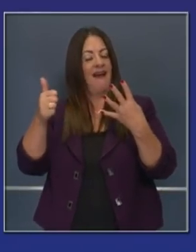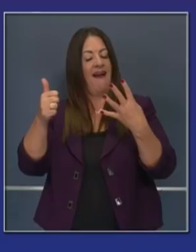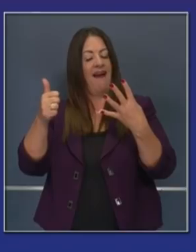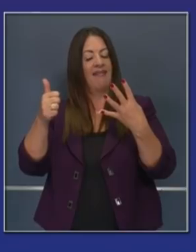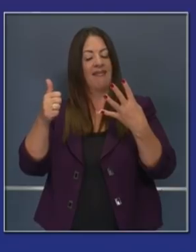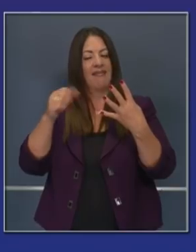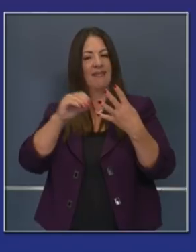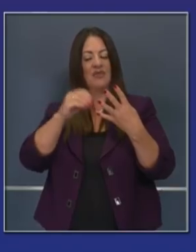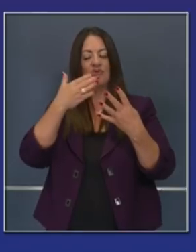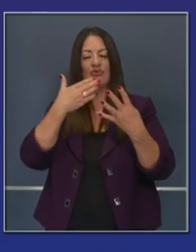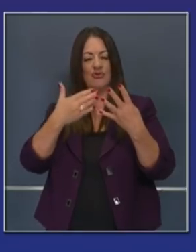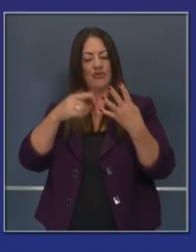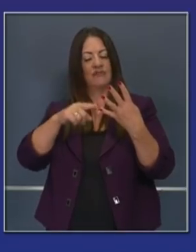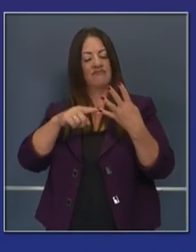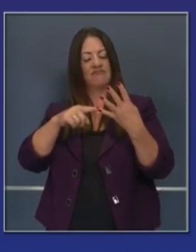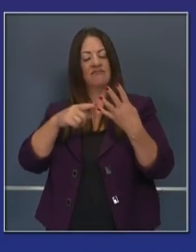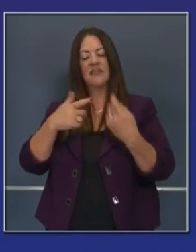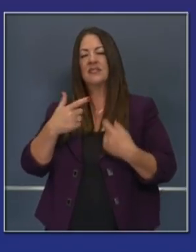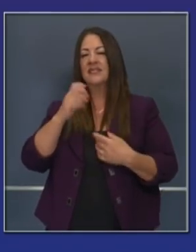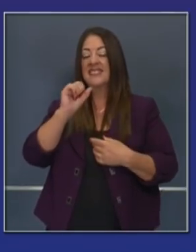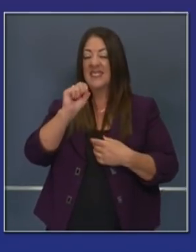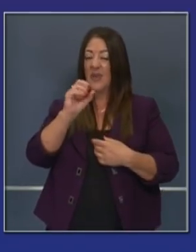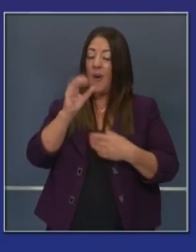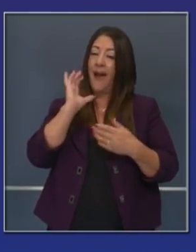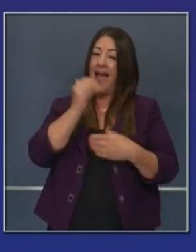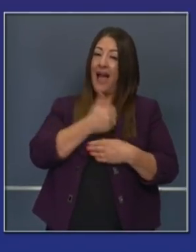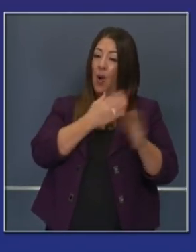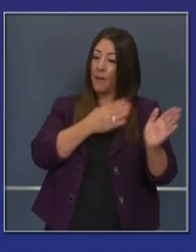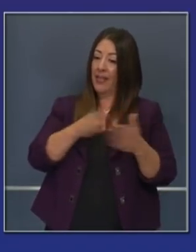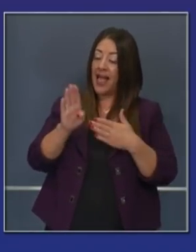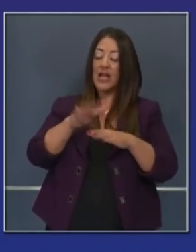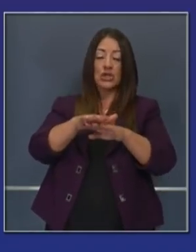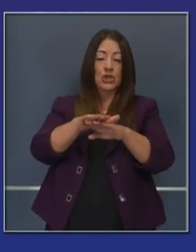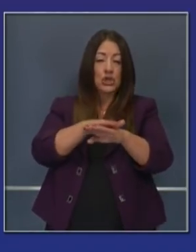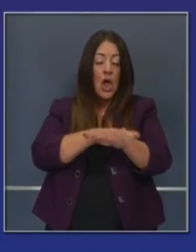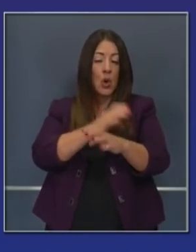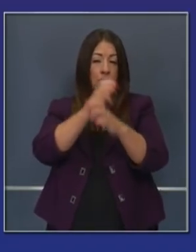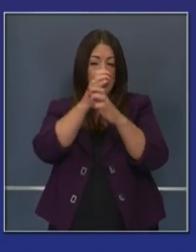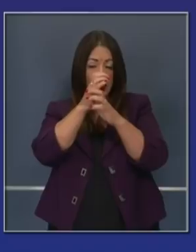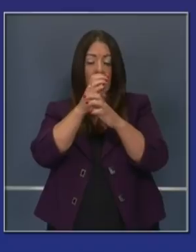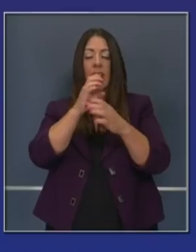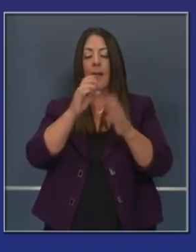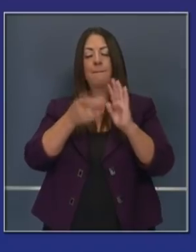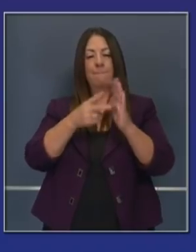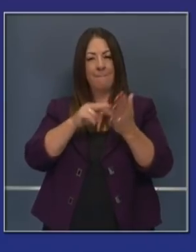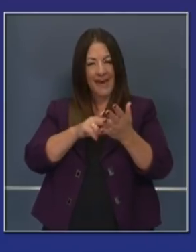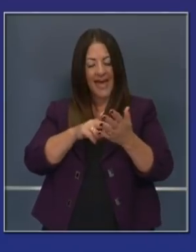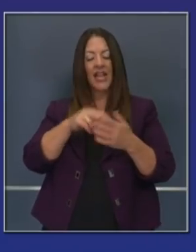QUITE A BIT OF MOVEMENT. ONLY TWO IN YELLOW. NOW, TEN. WE HAVE SEEN AS WE HAVE TALKED